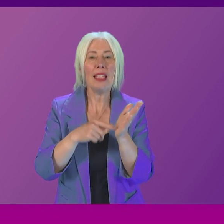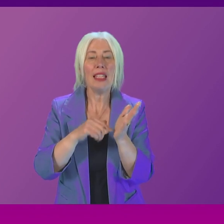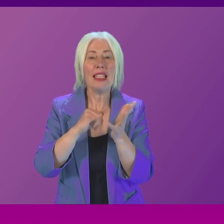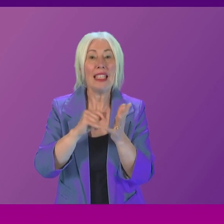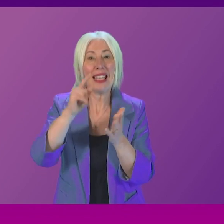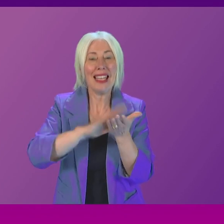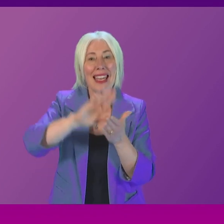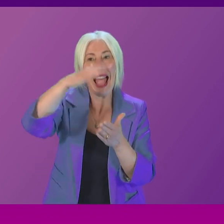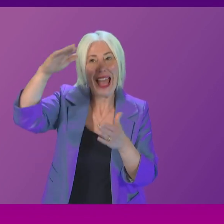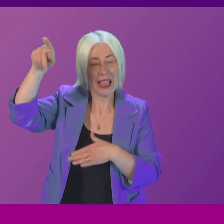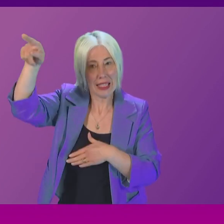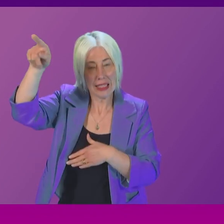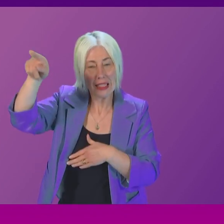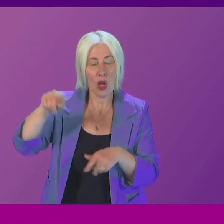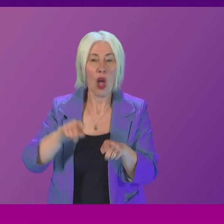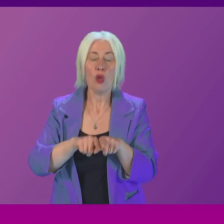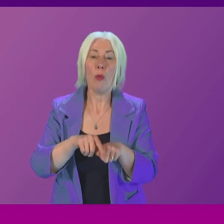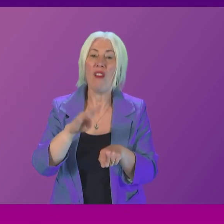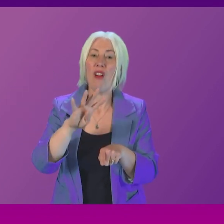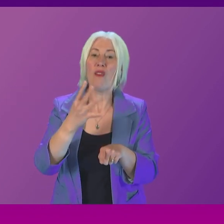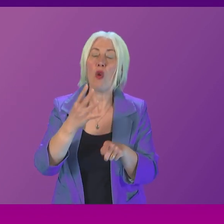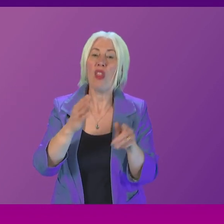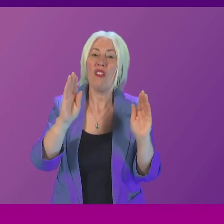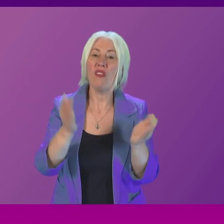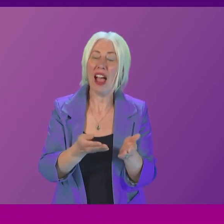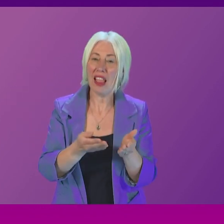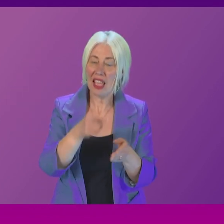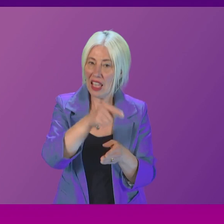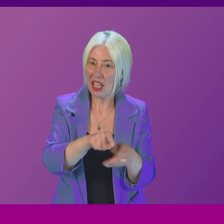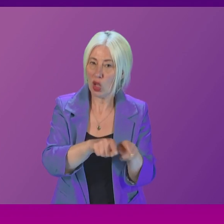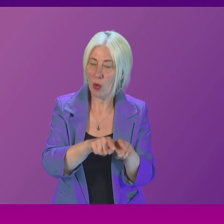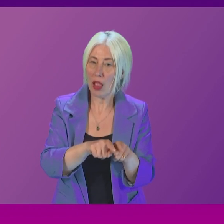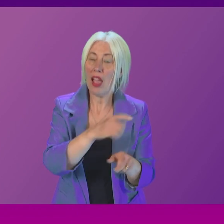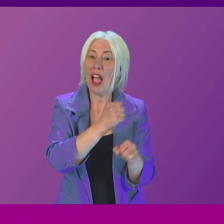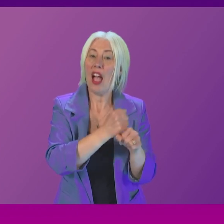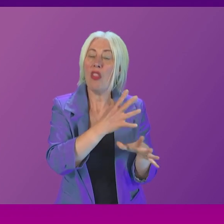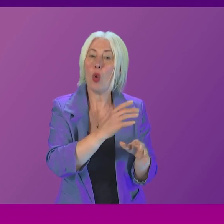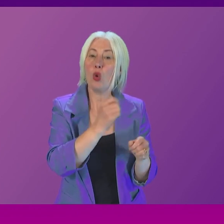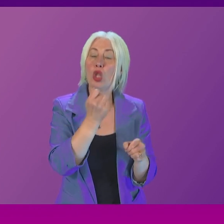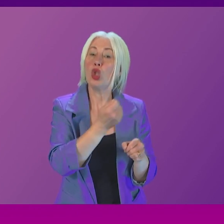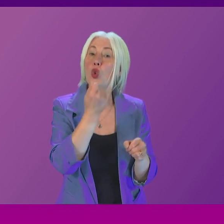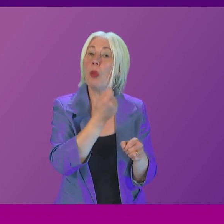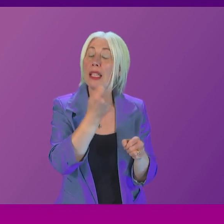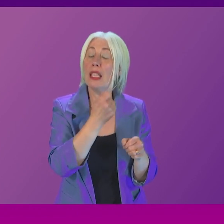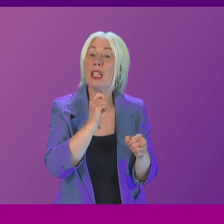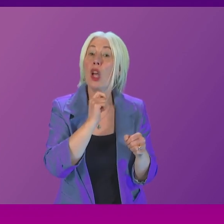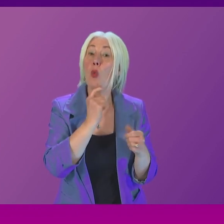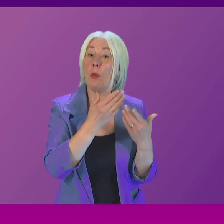We will have NTC Forth Valley and the second phase of NHS Golden Jubilee opening later this year.